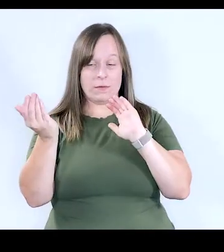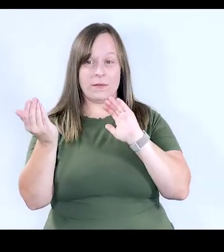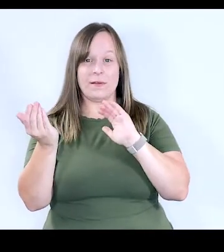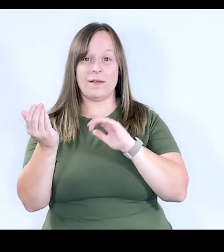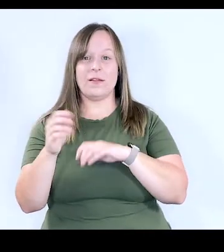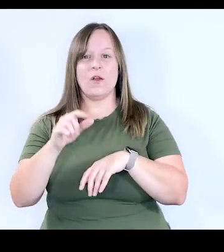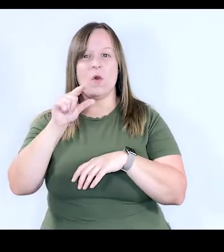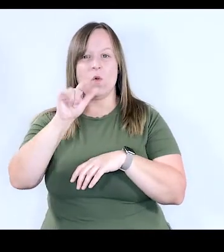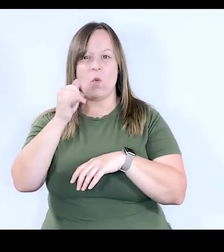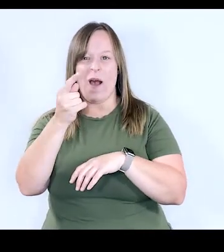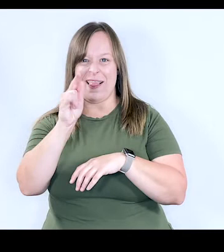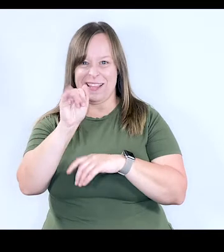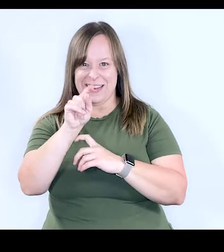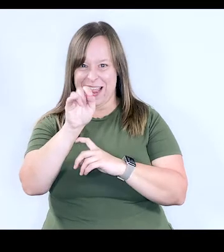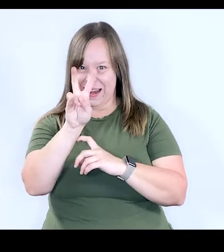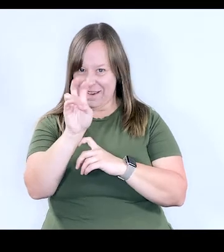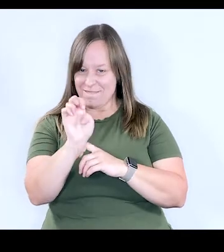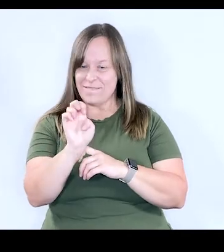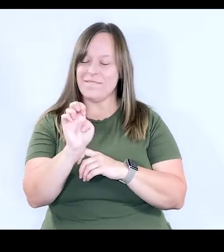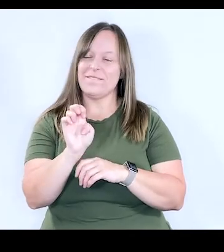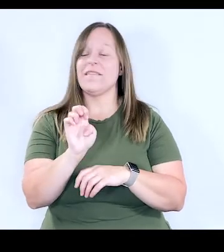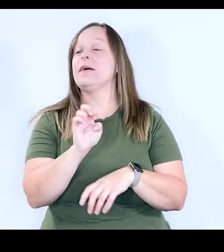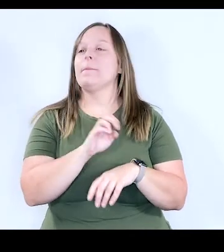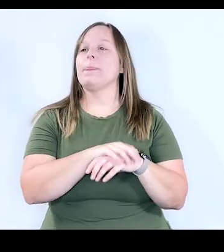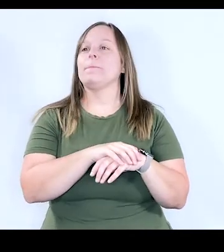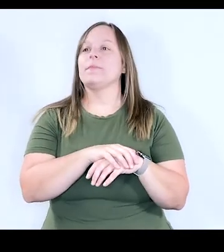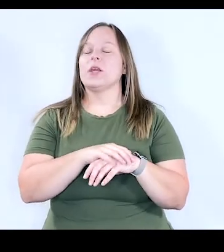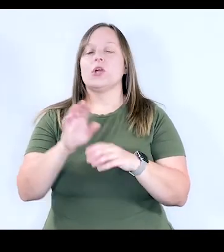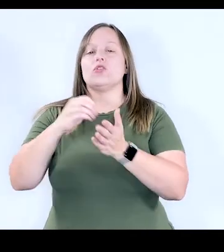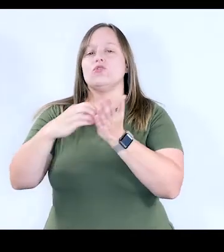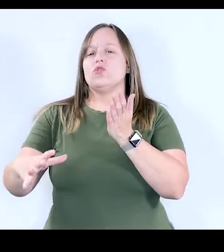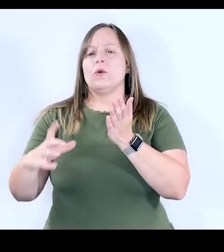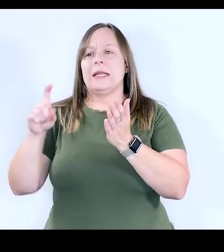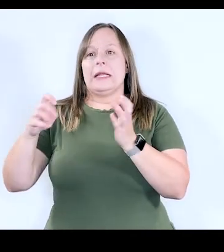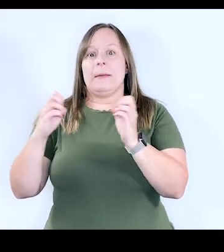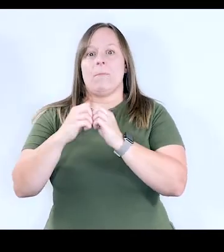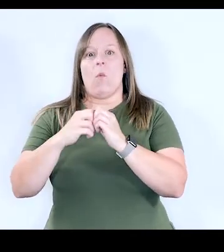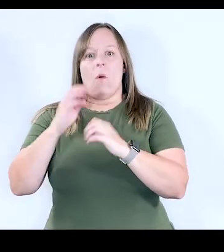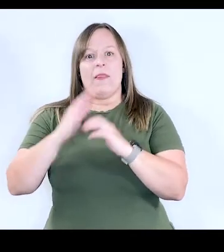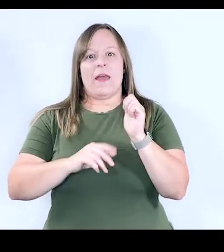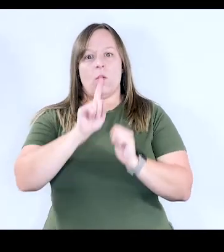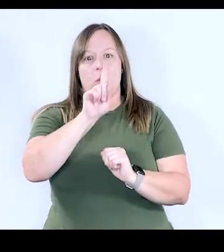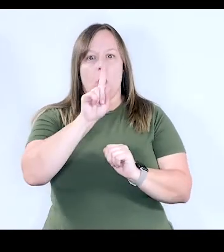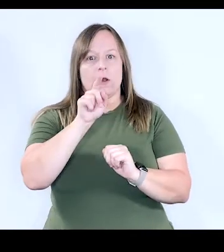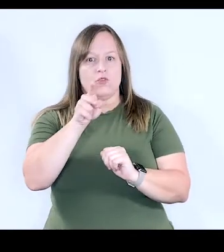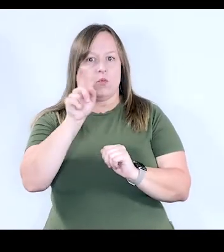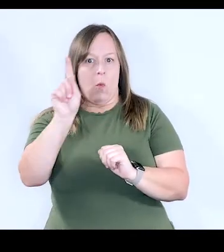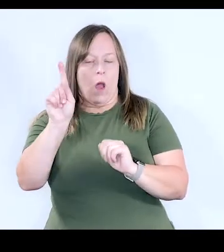as the qualitative approach. And so a student may need more than that straight one-to-one